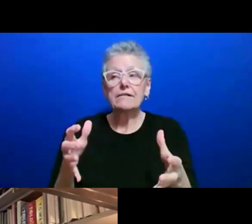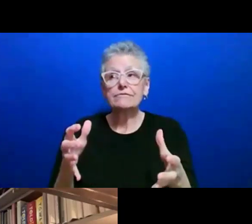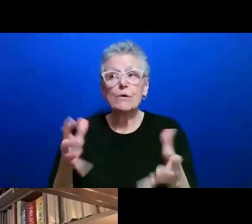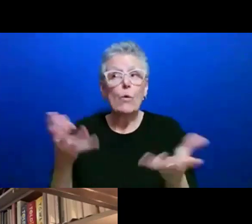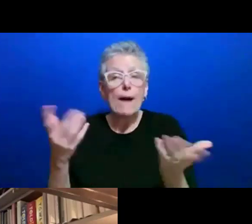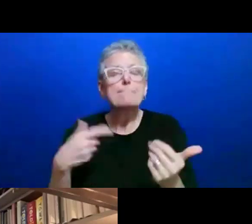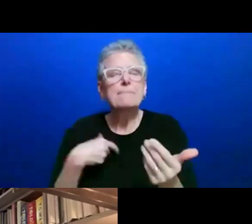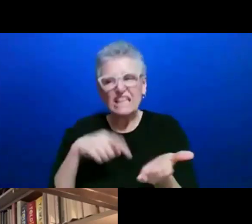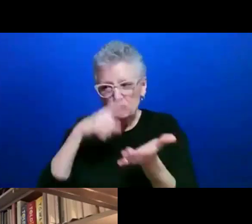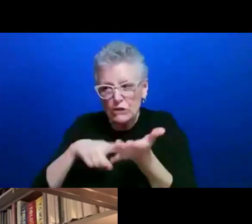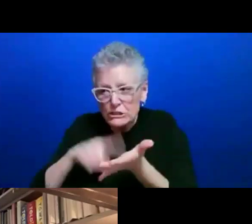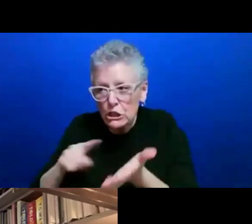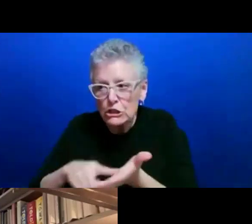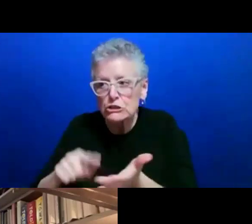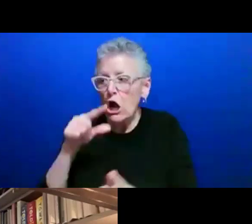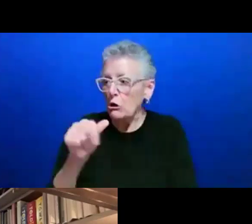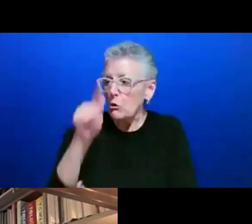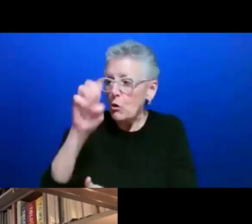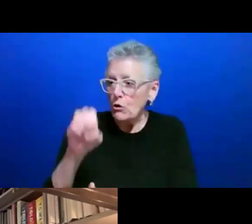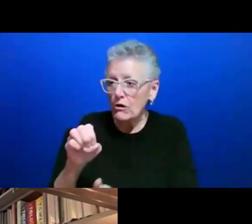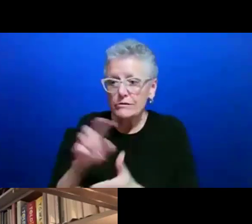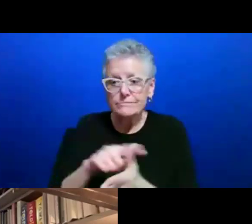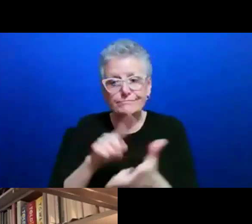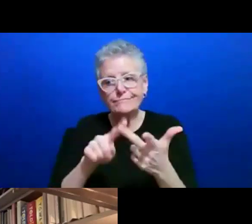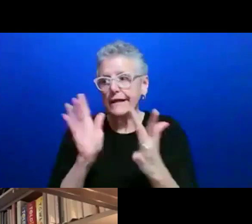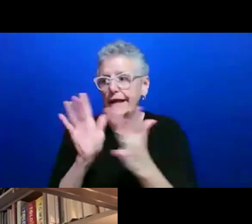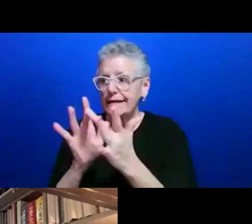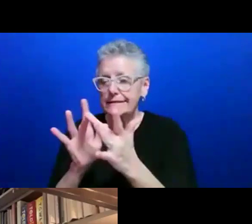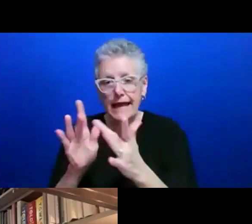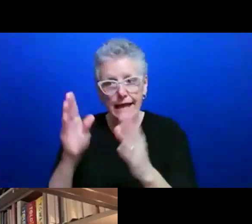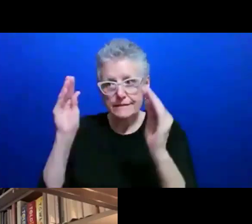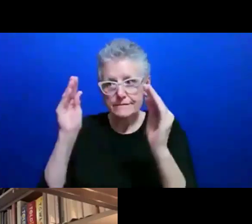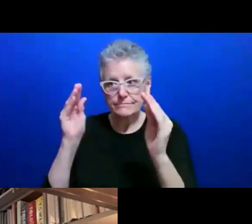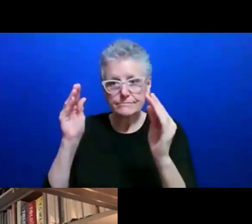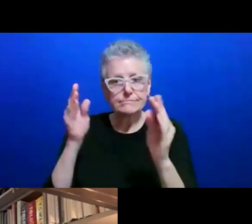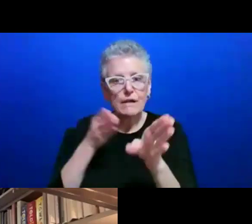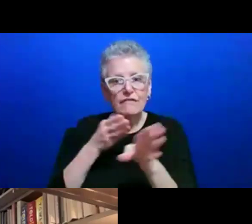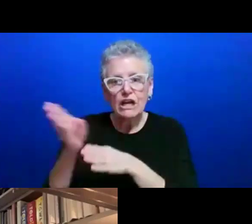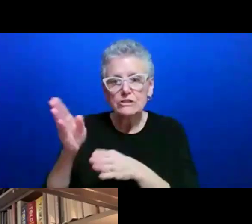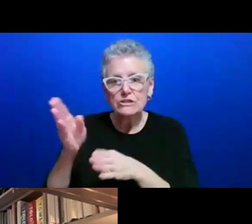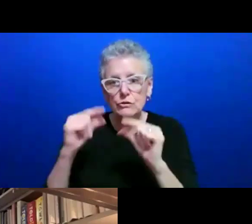Googling things, reaching out to professional groups like the MSPSDHH group